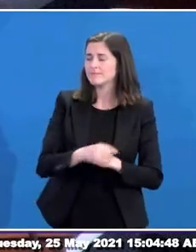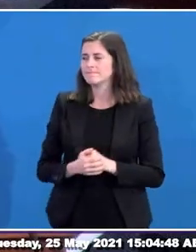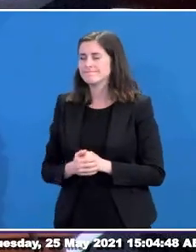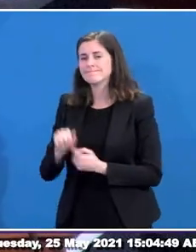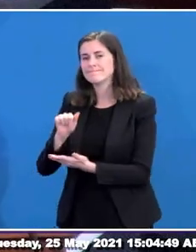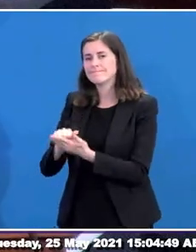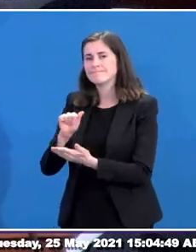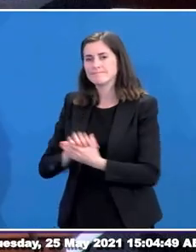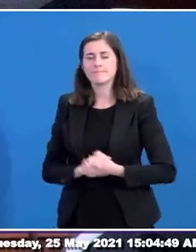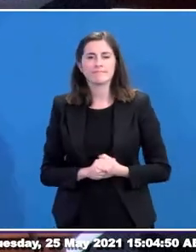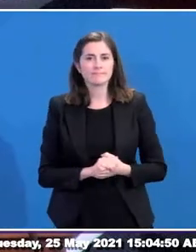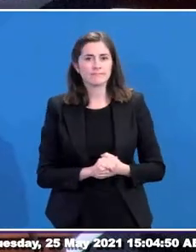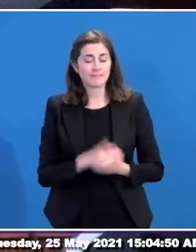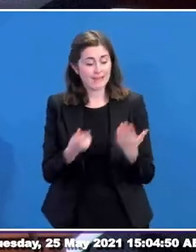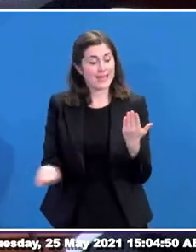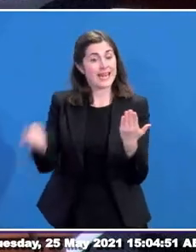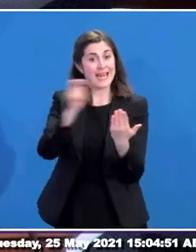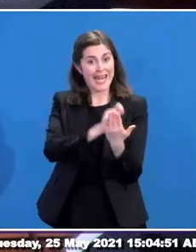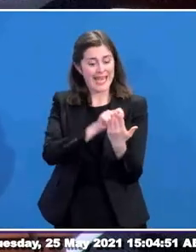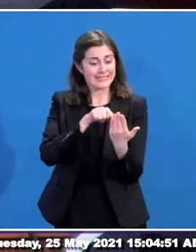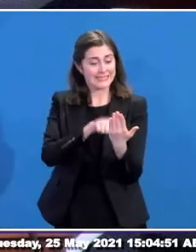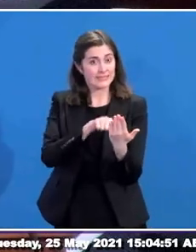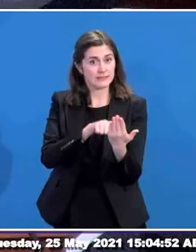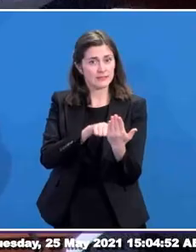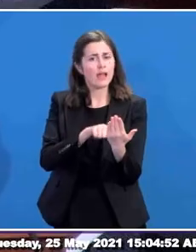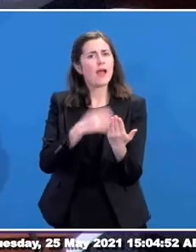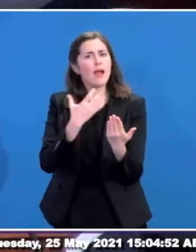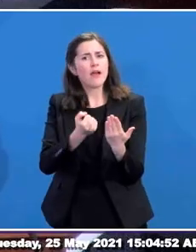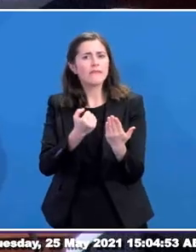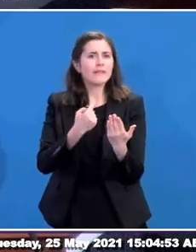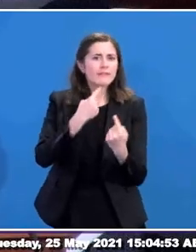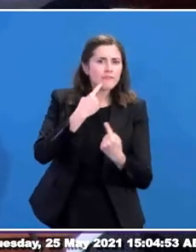Over the page, you also express some opinions and views on the